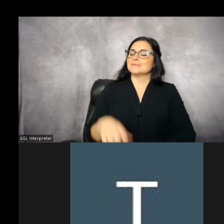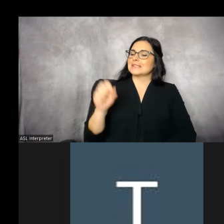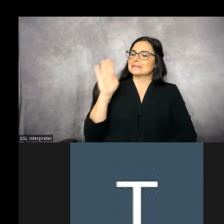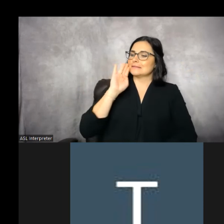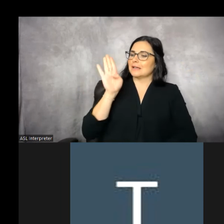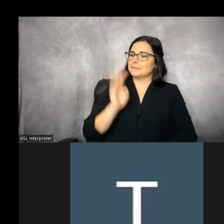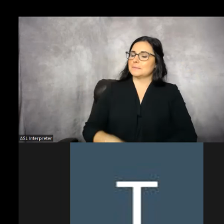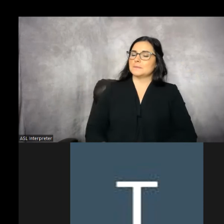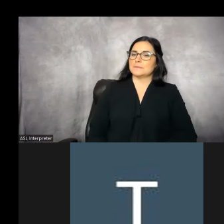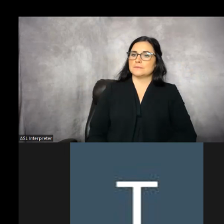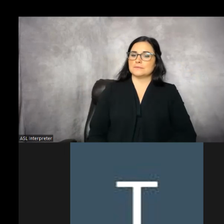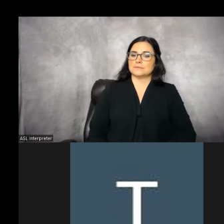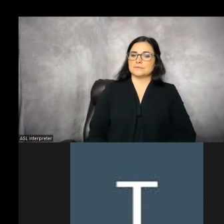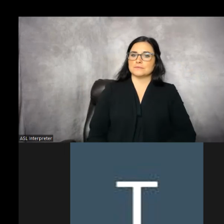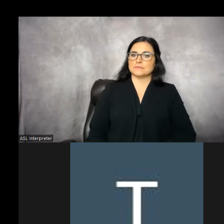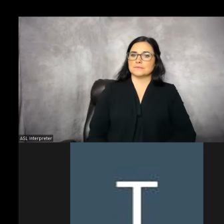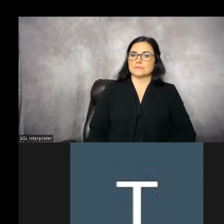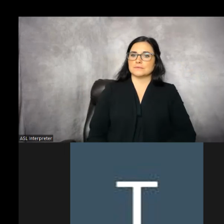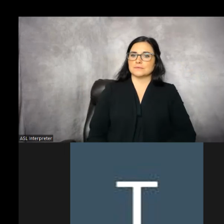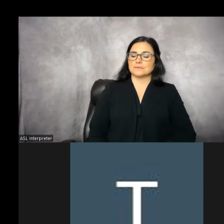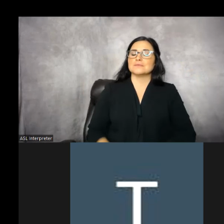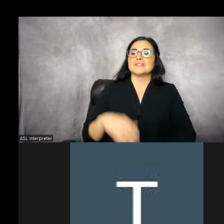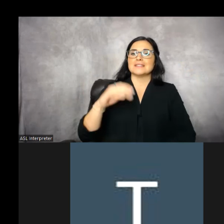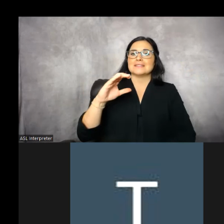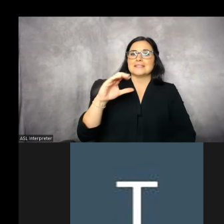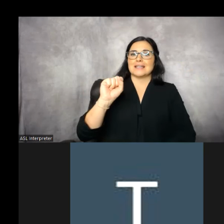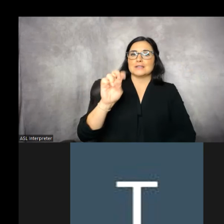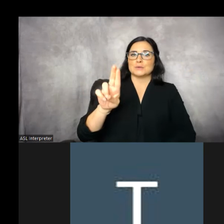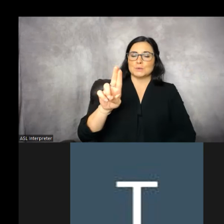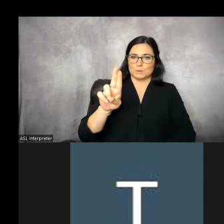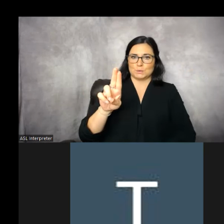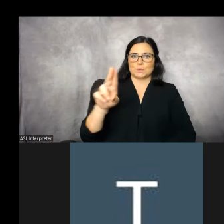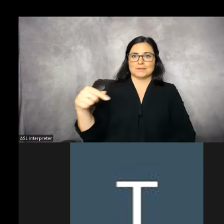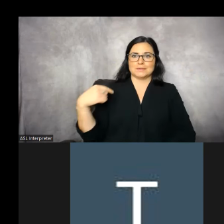Hi. I know that issue had worked at one point